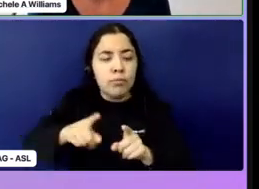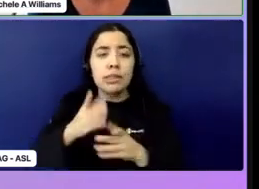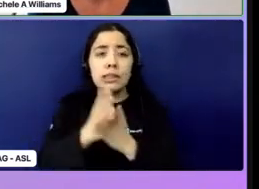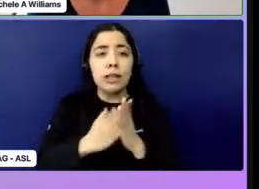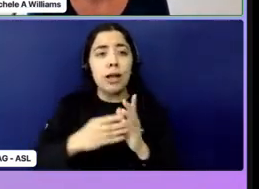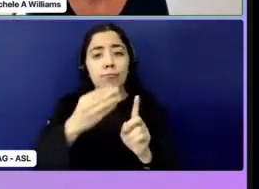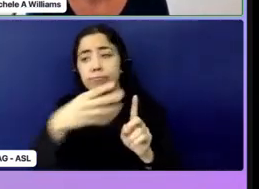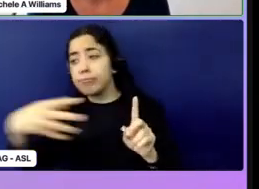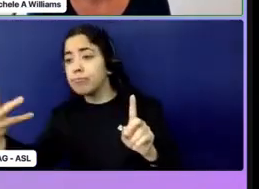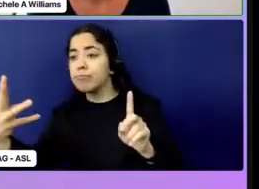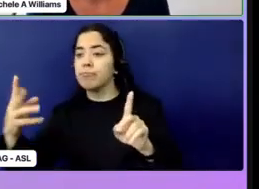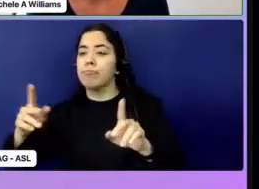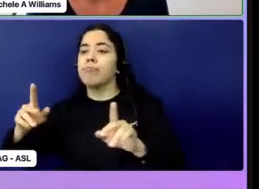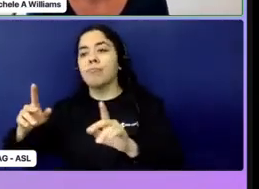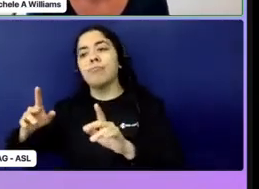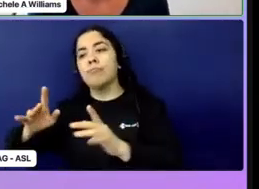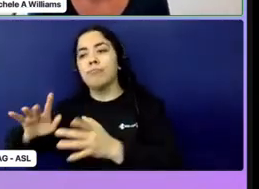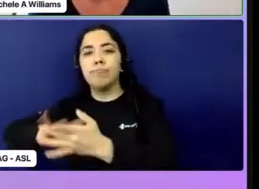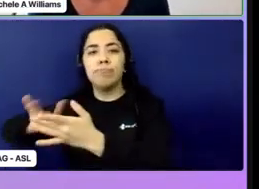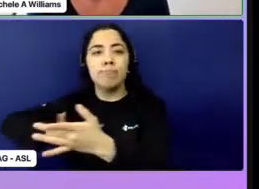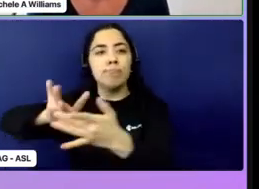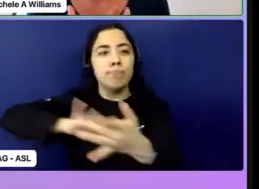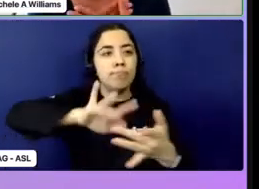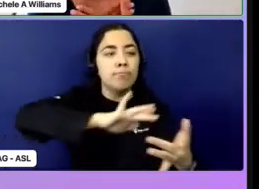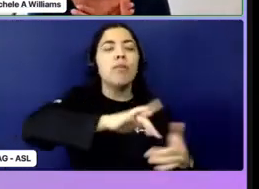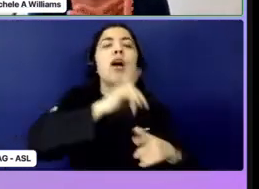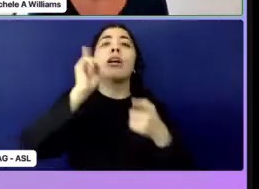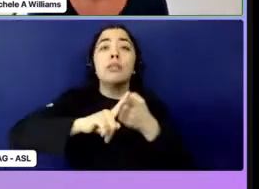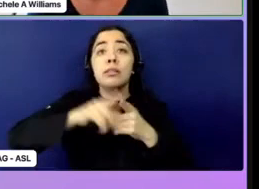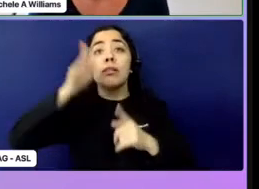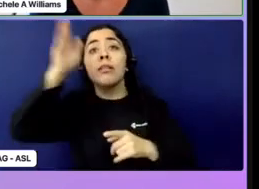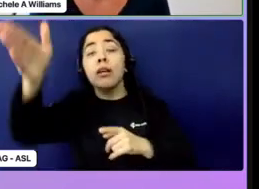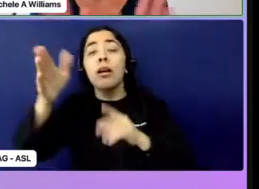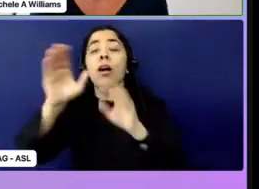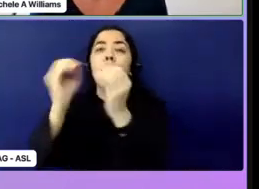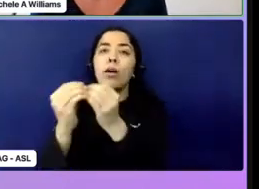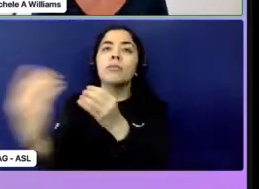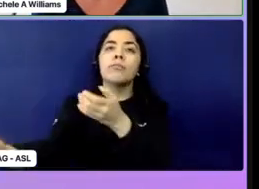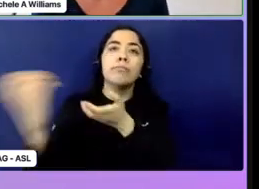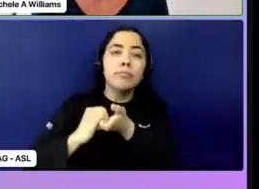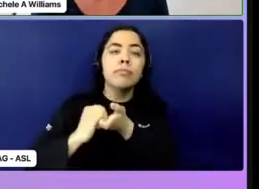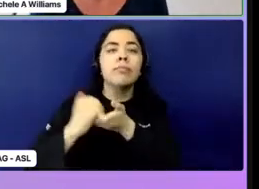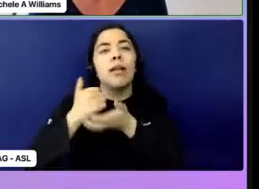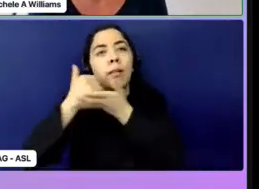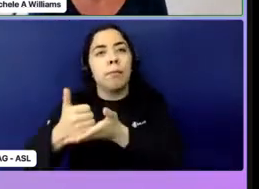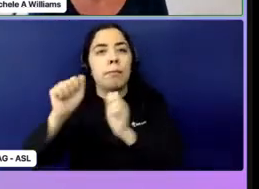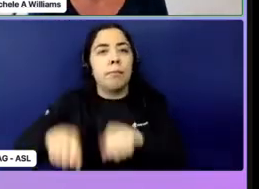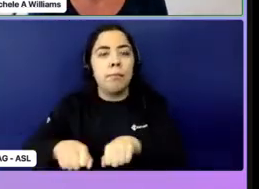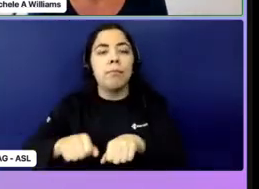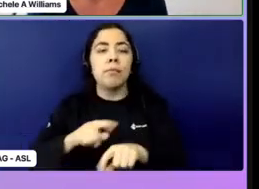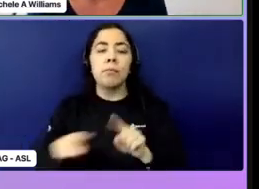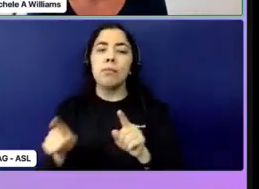their friends are, what organizations they are part of, and maybe you can at least start with some snowball sampling, until you can partner with organizations